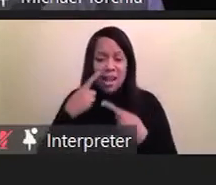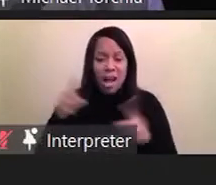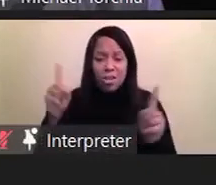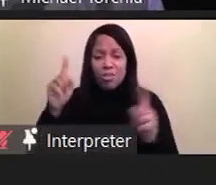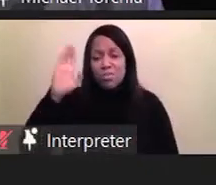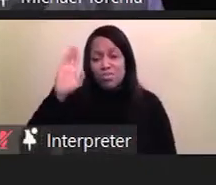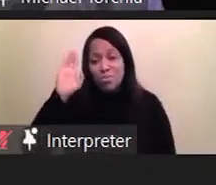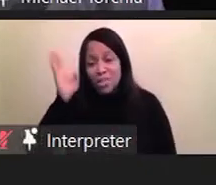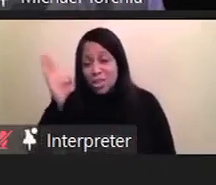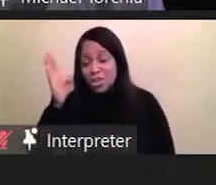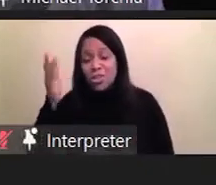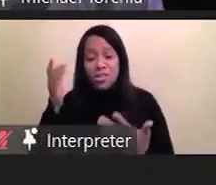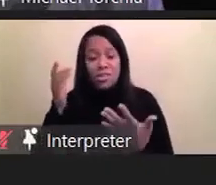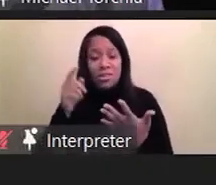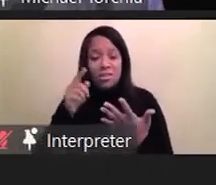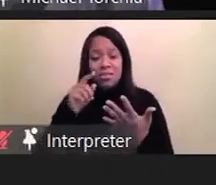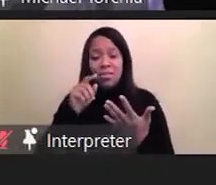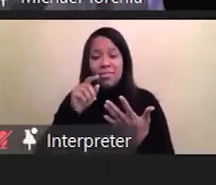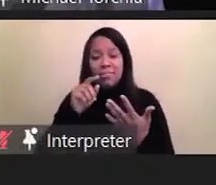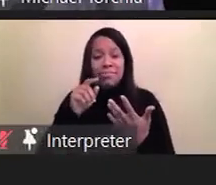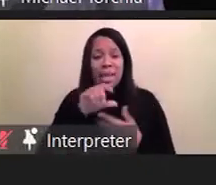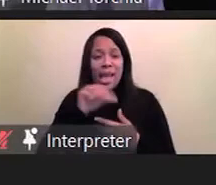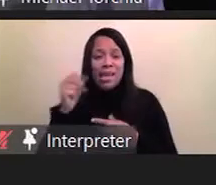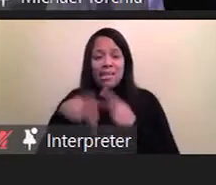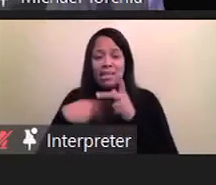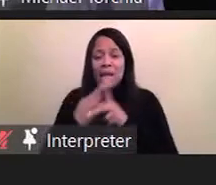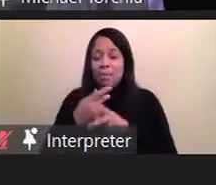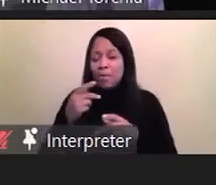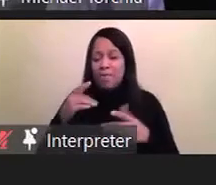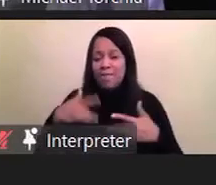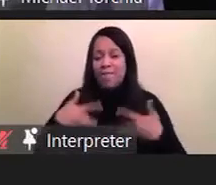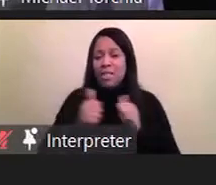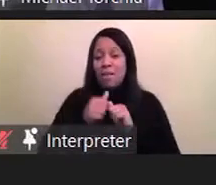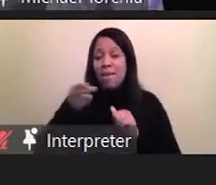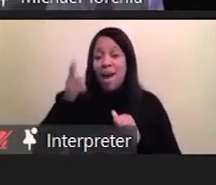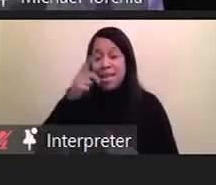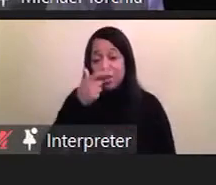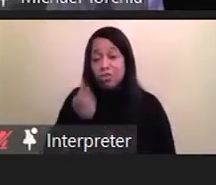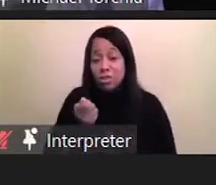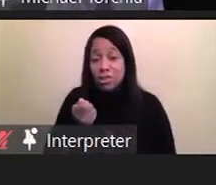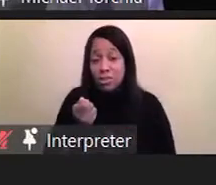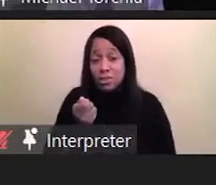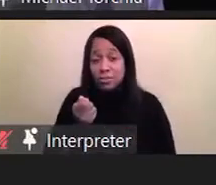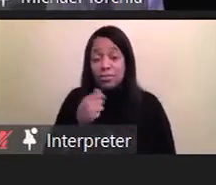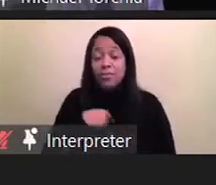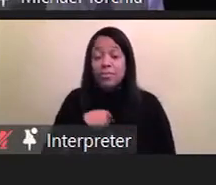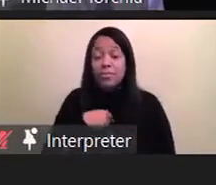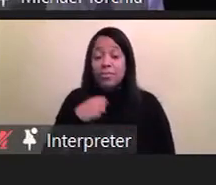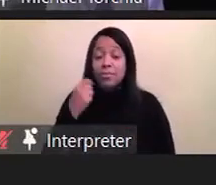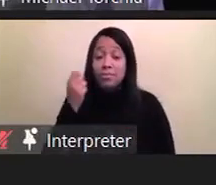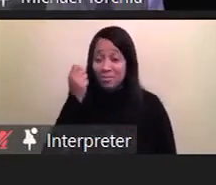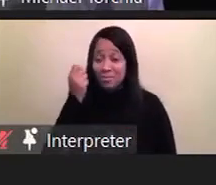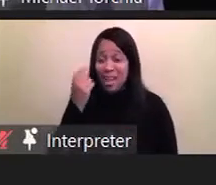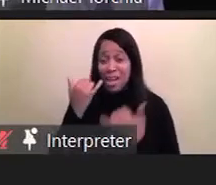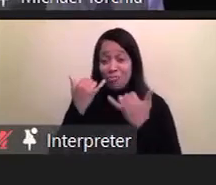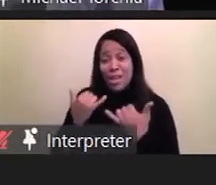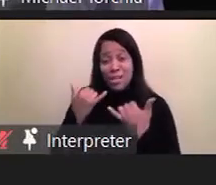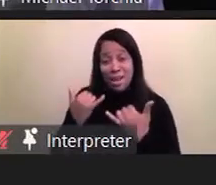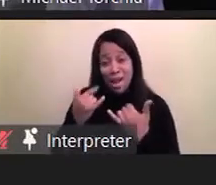or any other event of high interest. And in this COVID-19 reality that we're in, keep